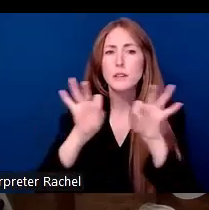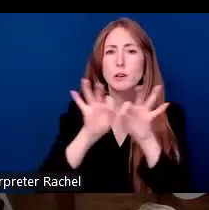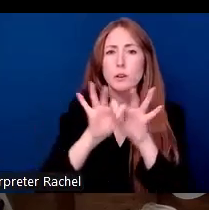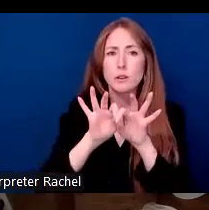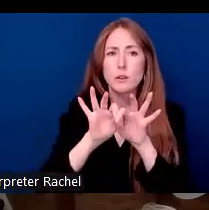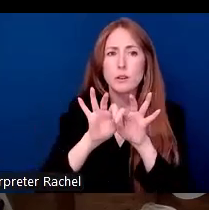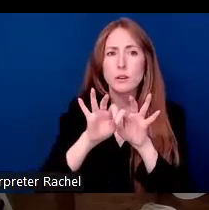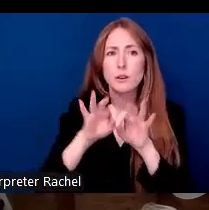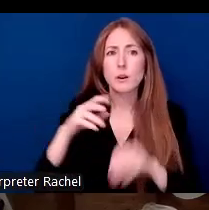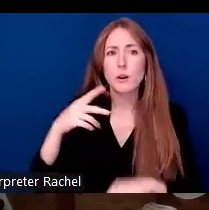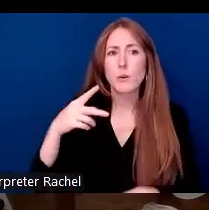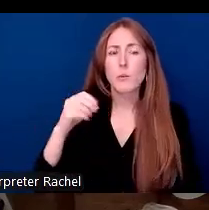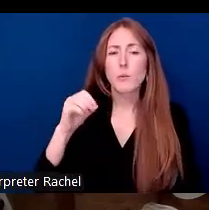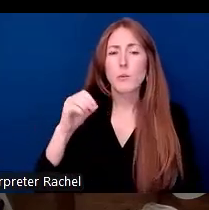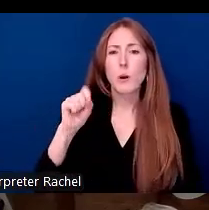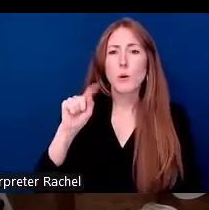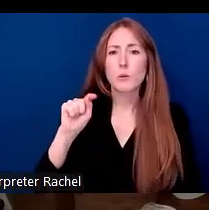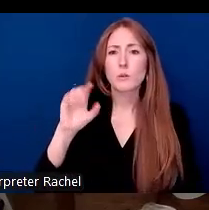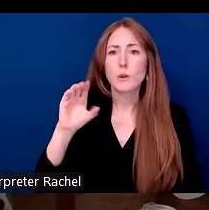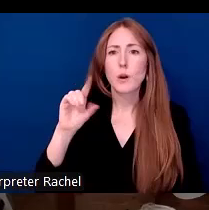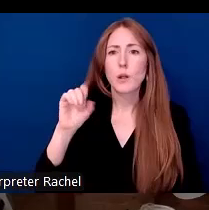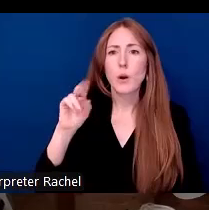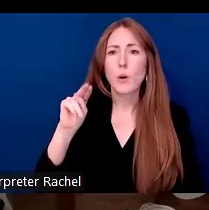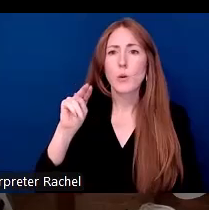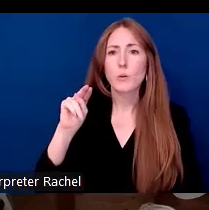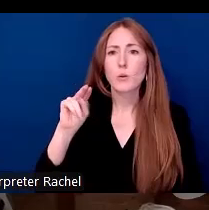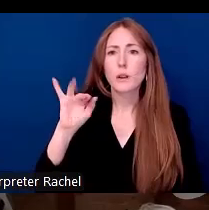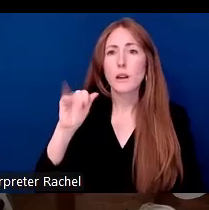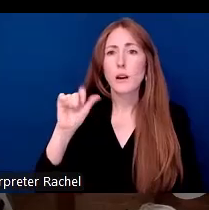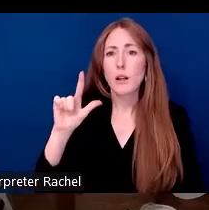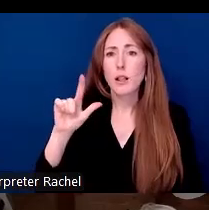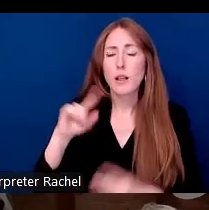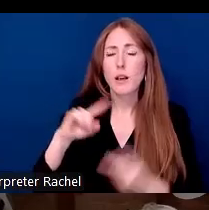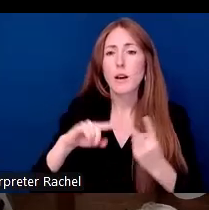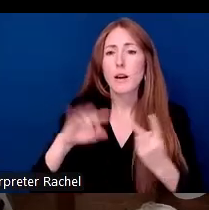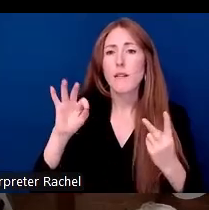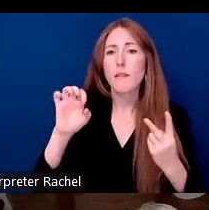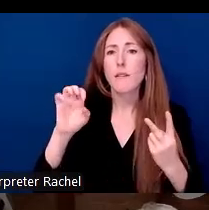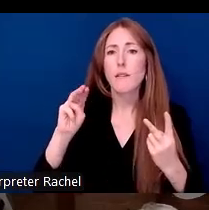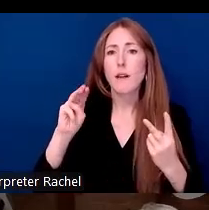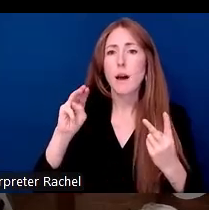feminist perspectives. I'm not sure how familiar you are with using some of these theories,